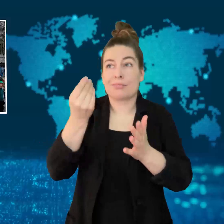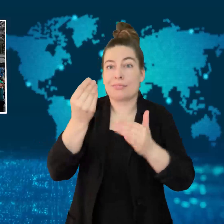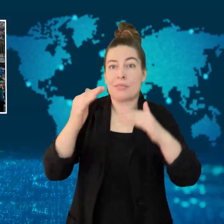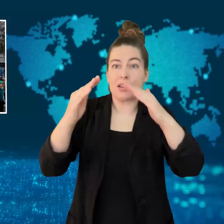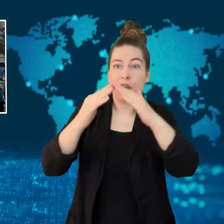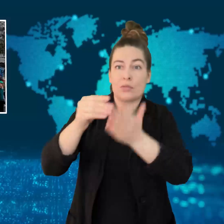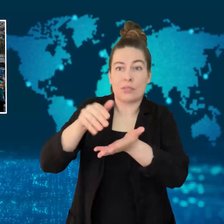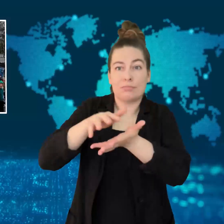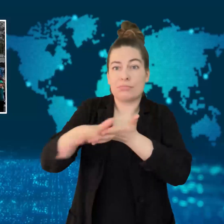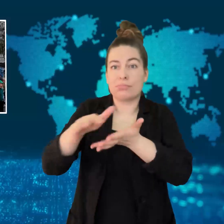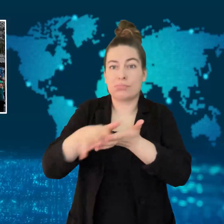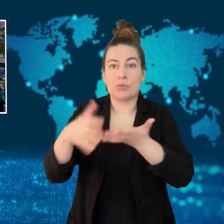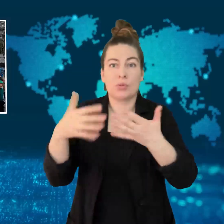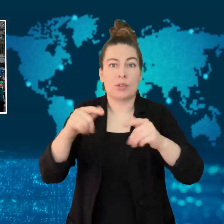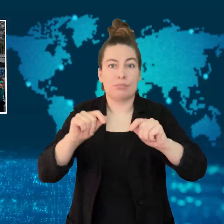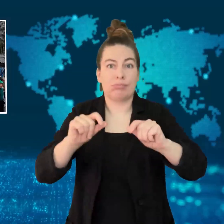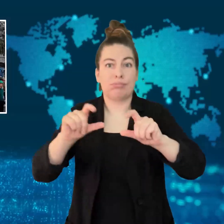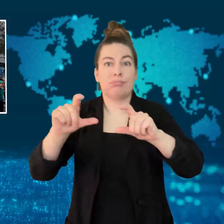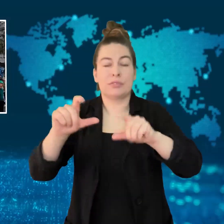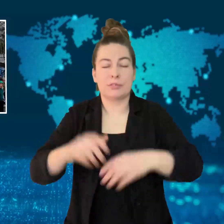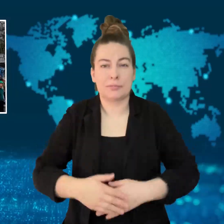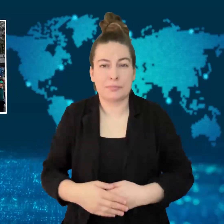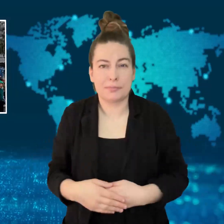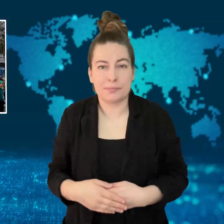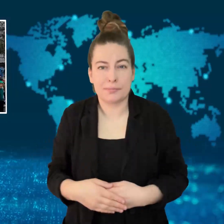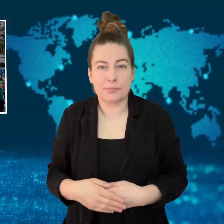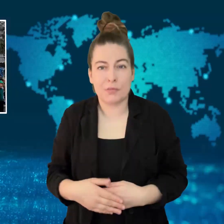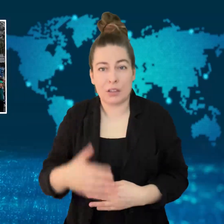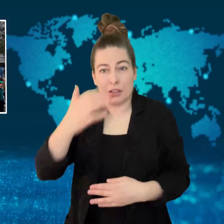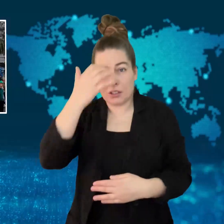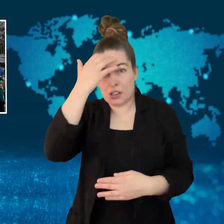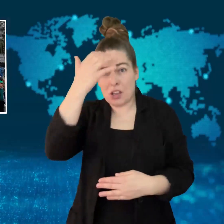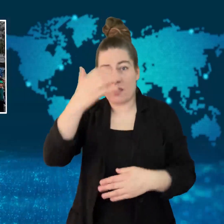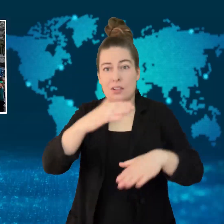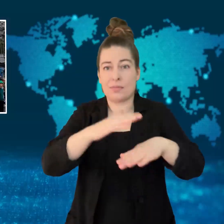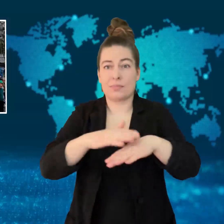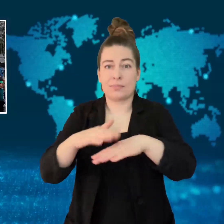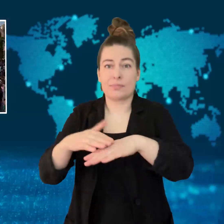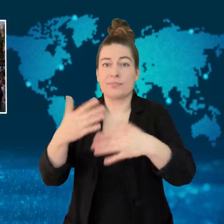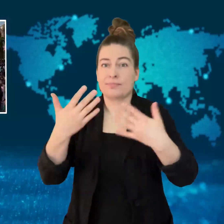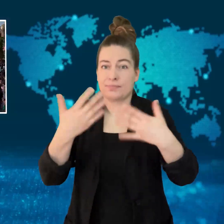Spaniards have been marching in protests